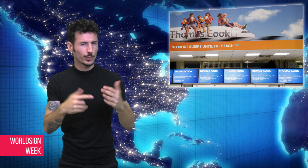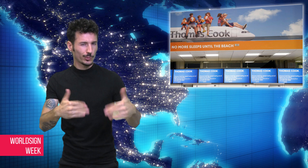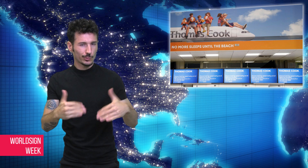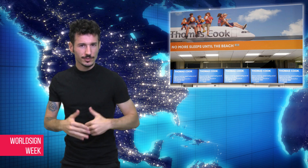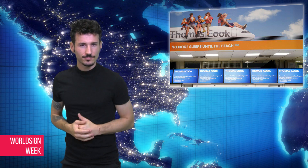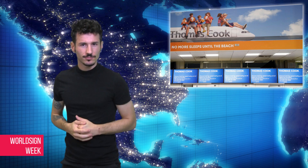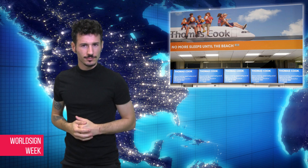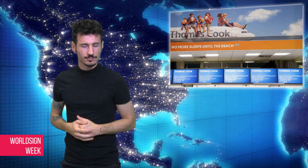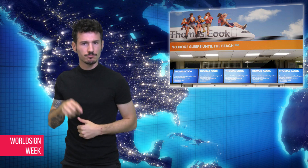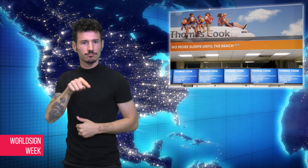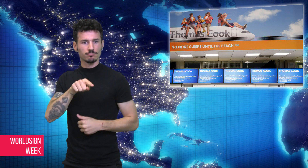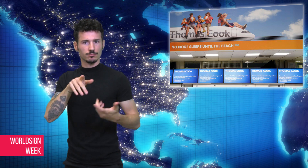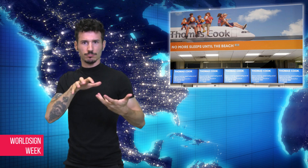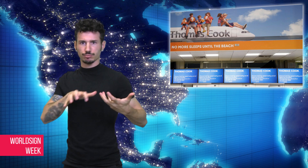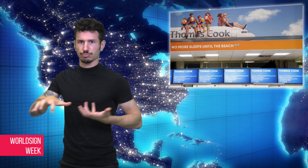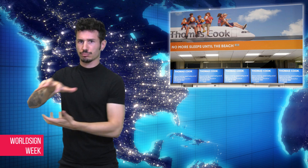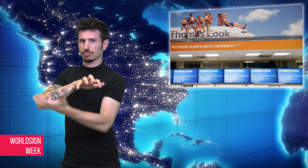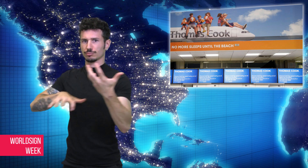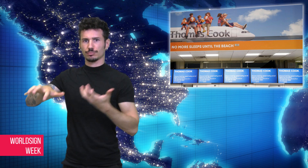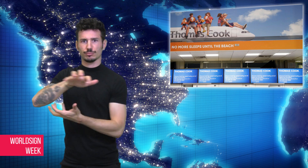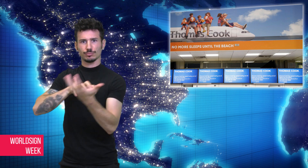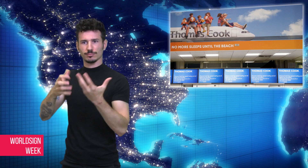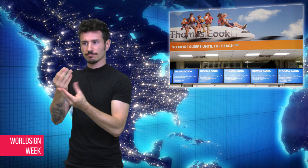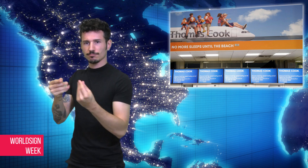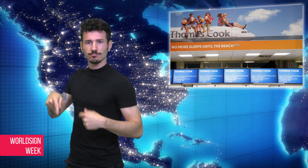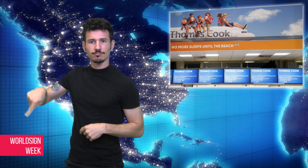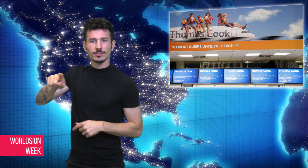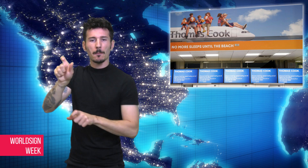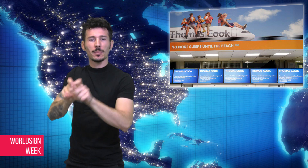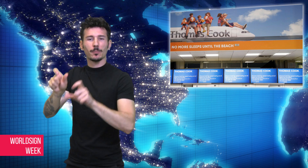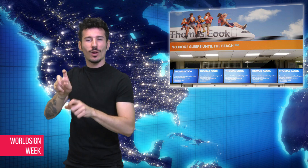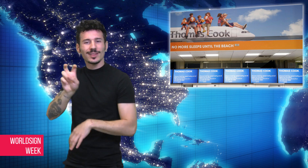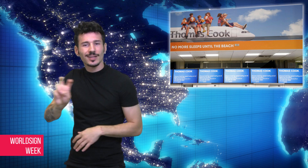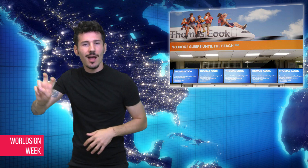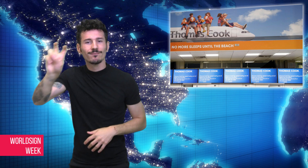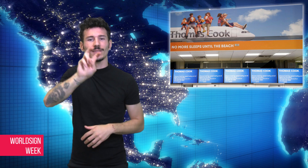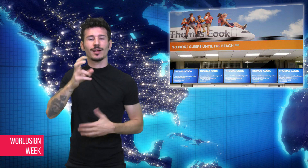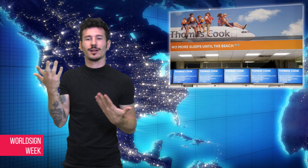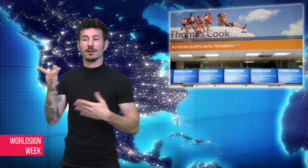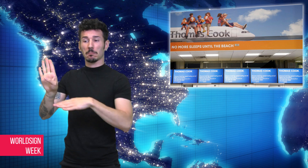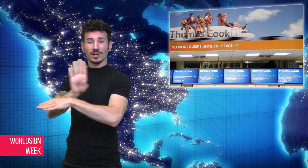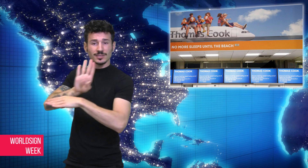debts and online competition.